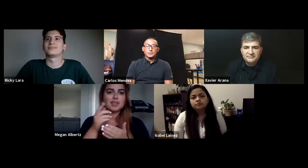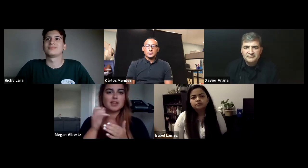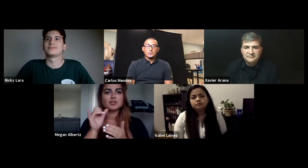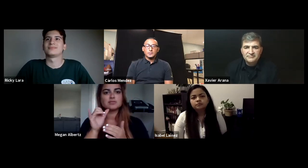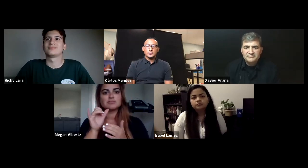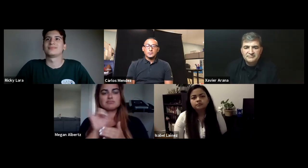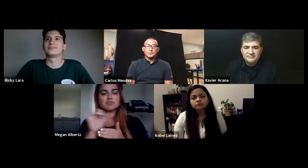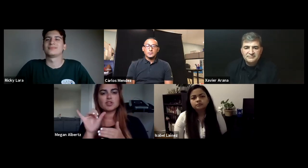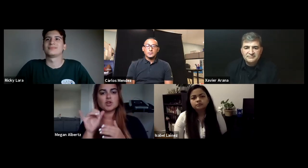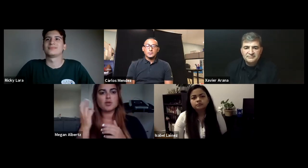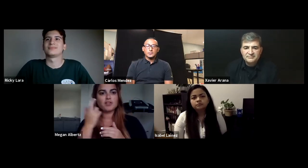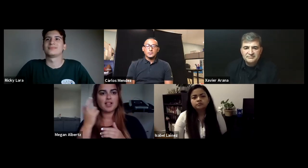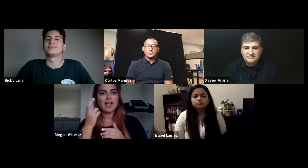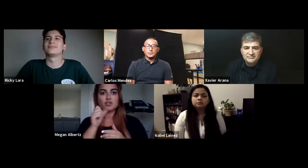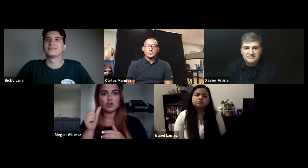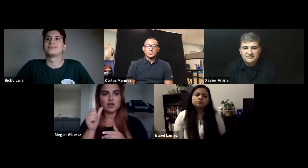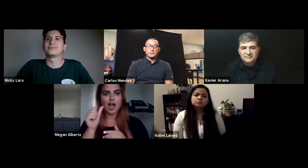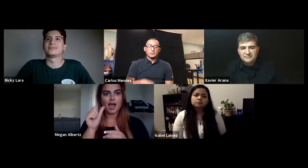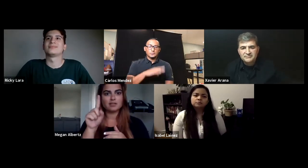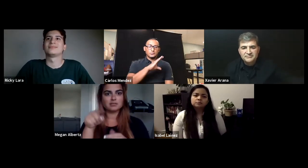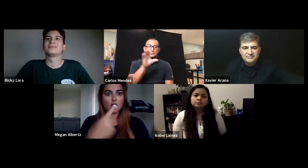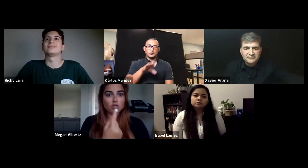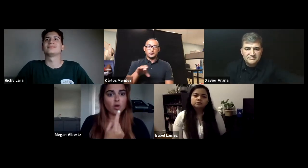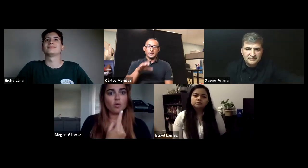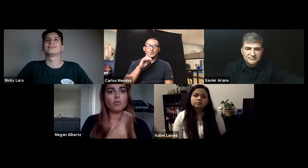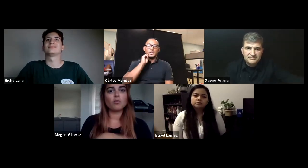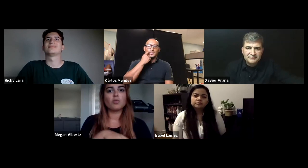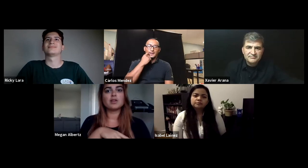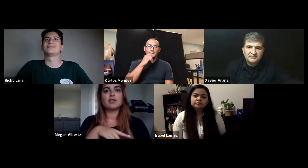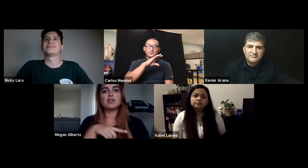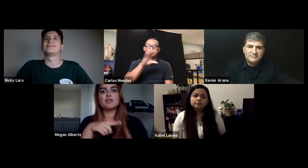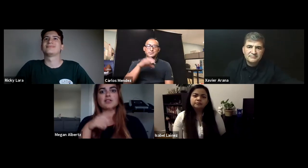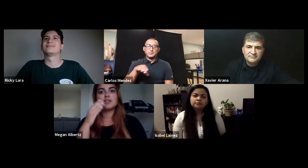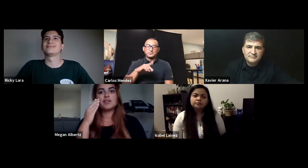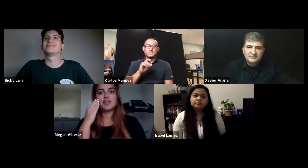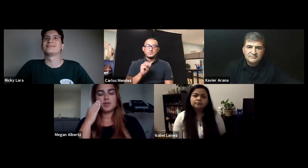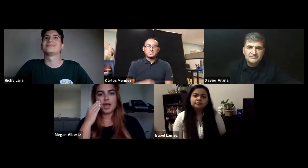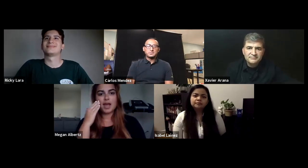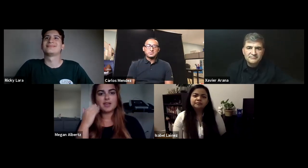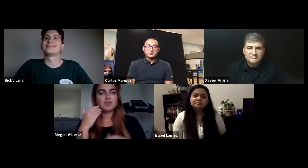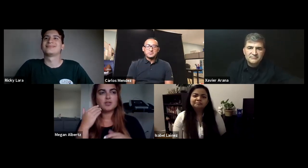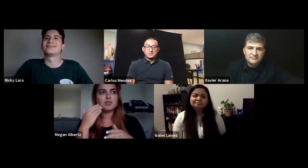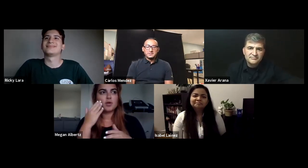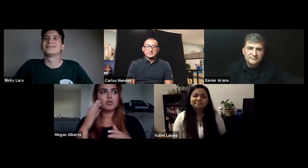I hope you learned something, because you maybe didn't realize you were...